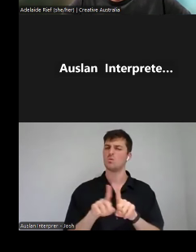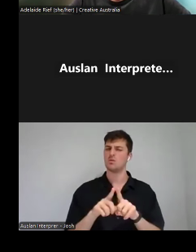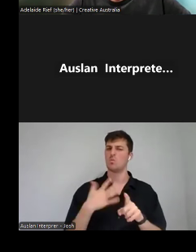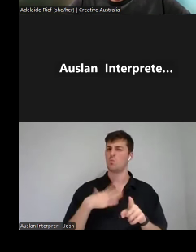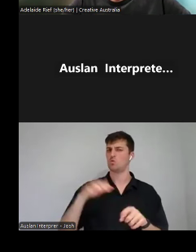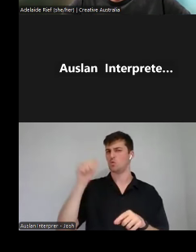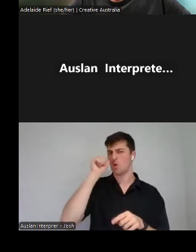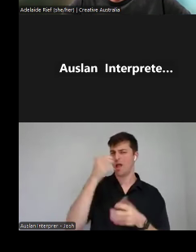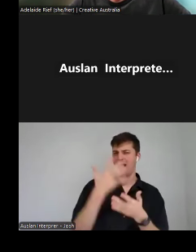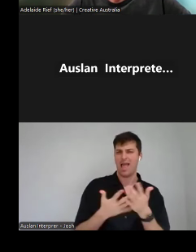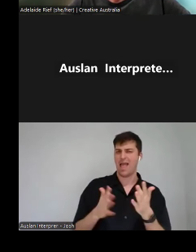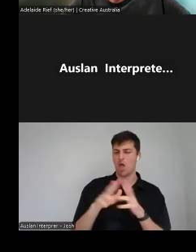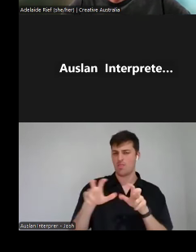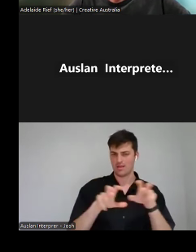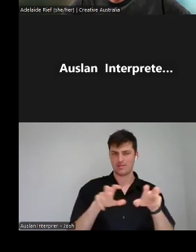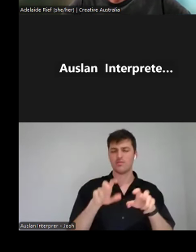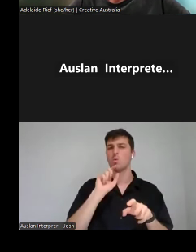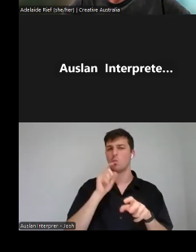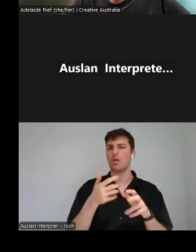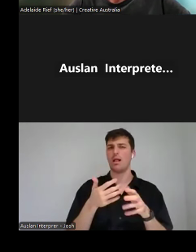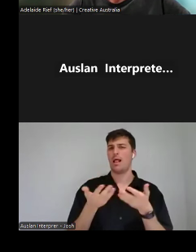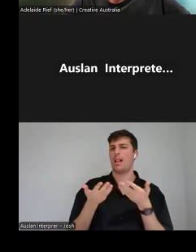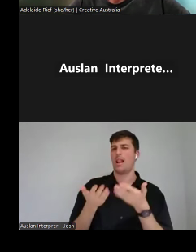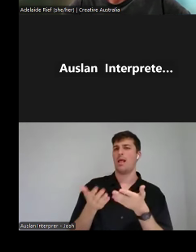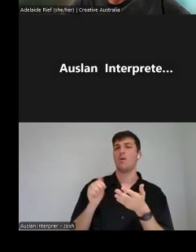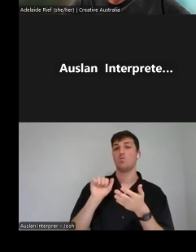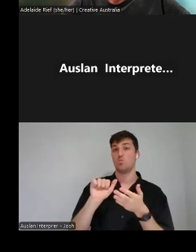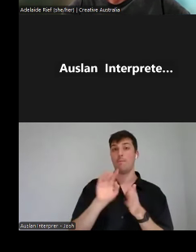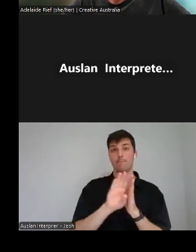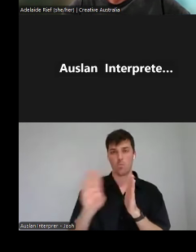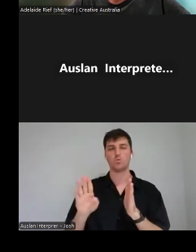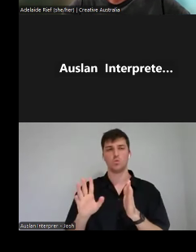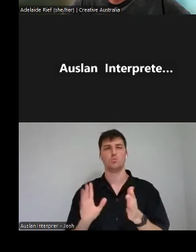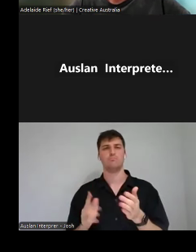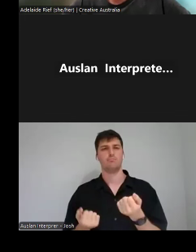will enable your Board to actively contribute to an equitable, inclusive and accessible sectors,